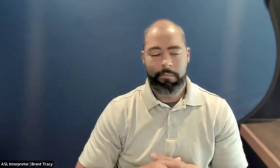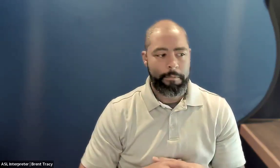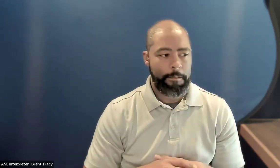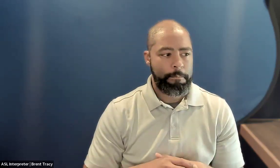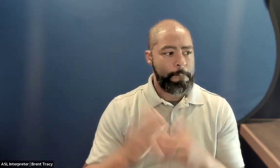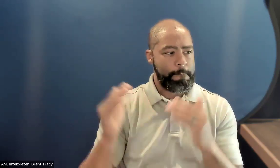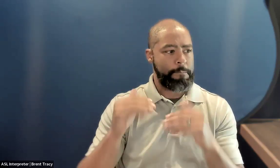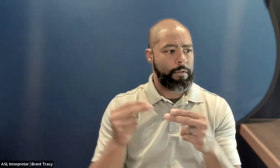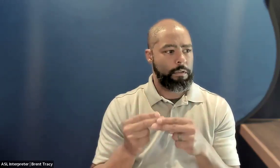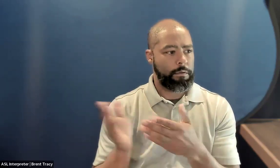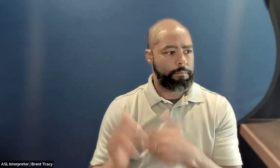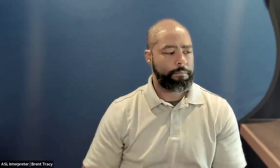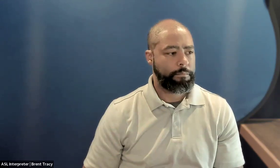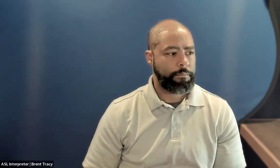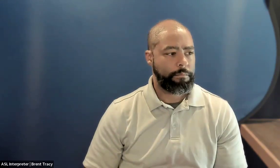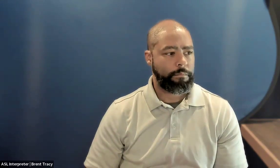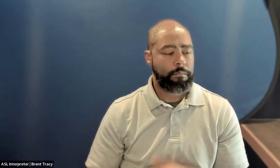So what are the policy updates that are proposed?